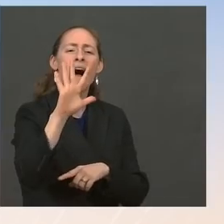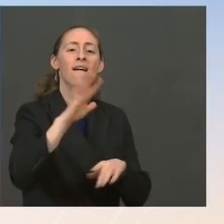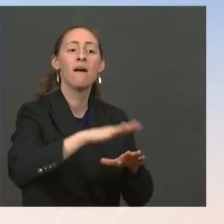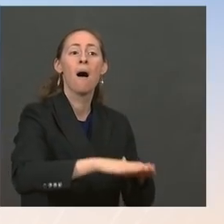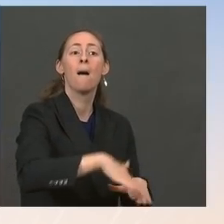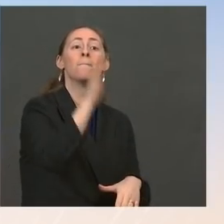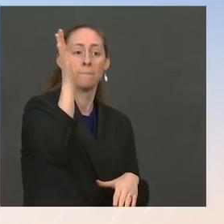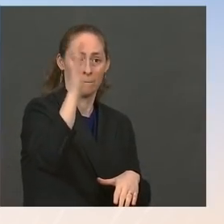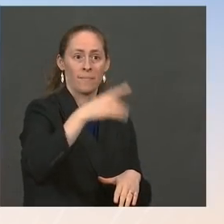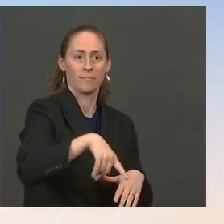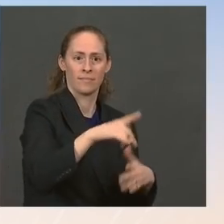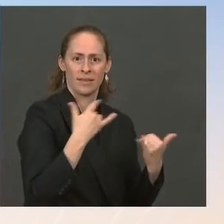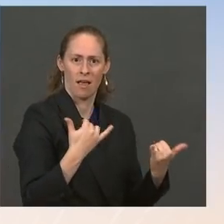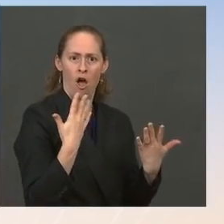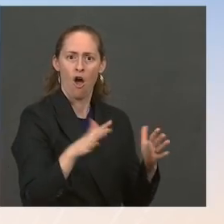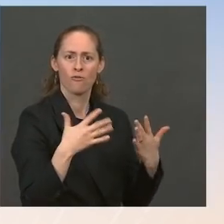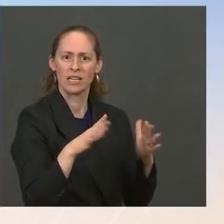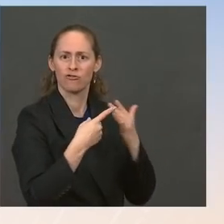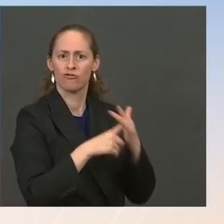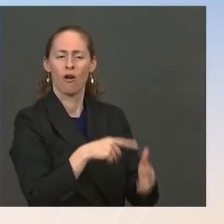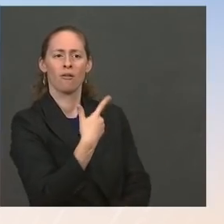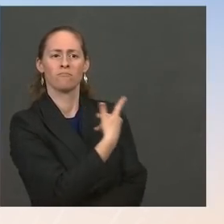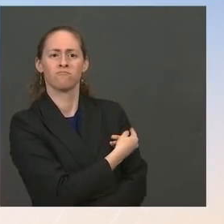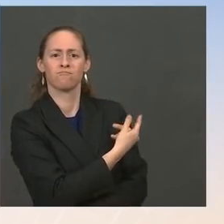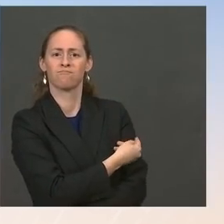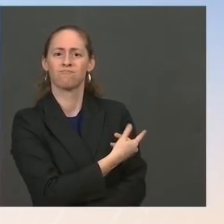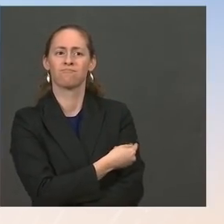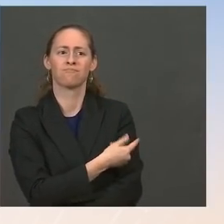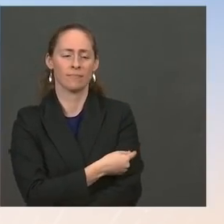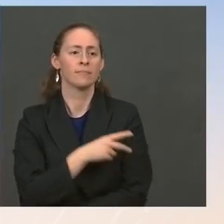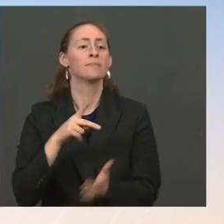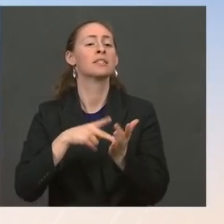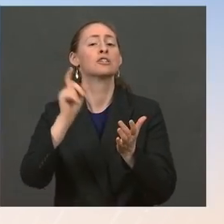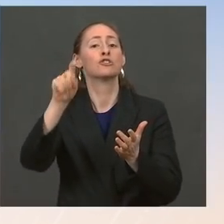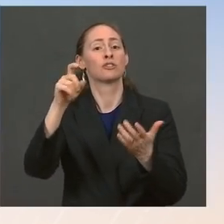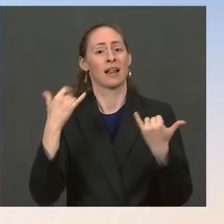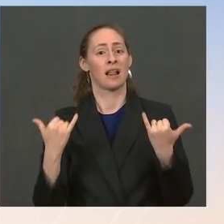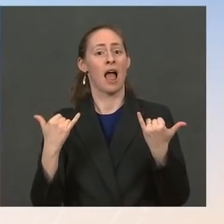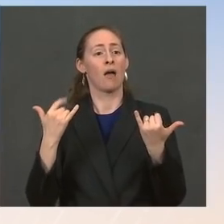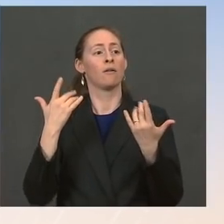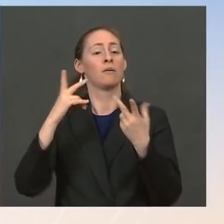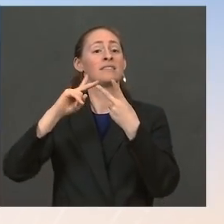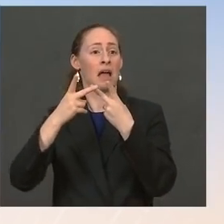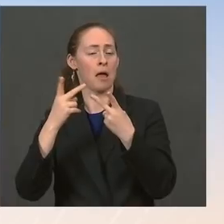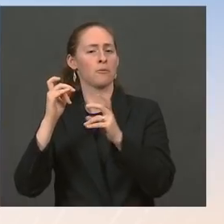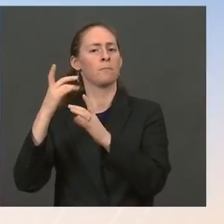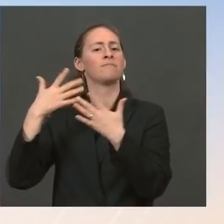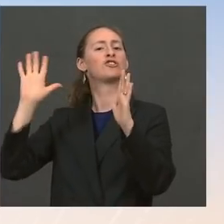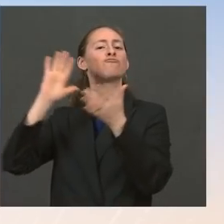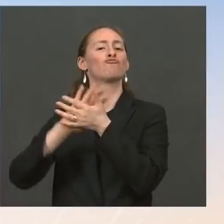will be fully vaccinated by Christmas. And we're continuing to make a big push to reach parents and kids through visits